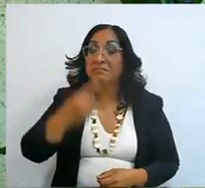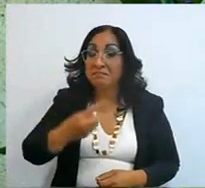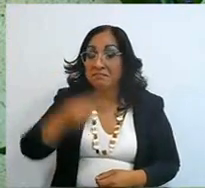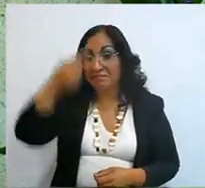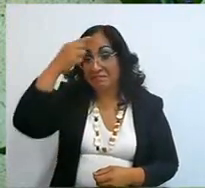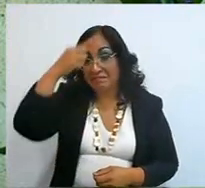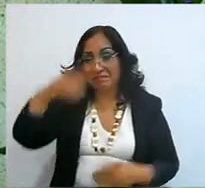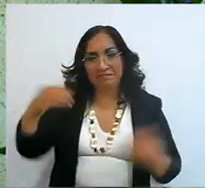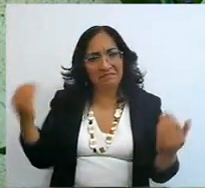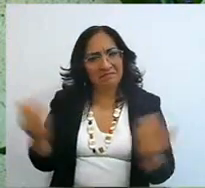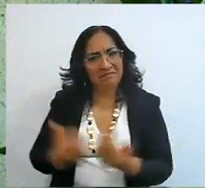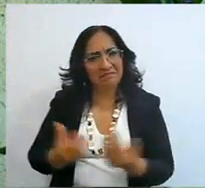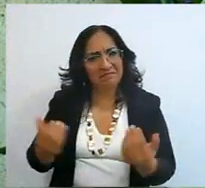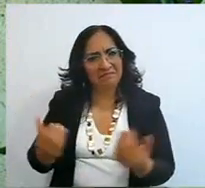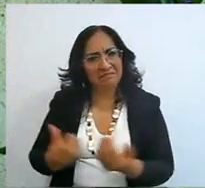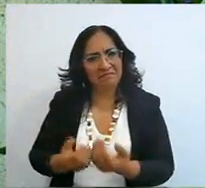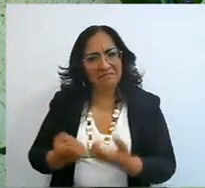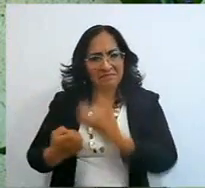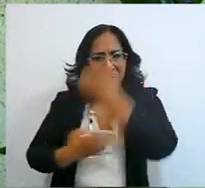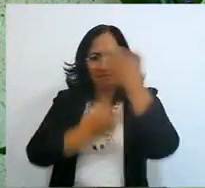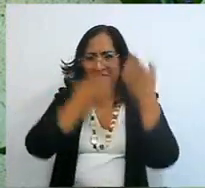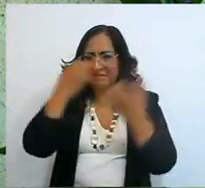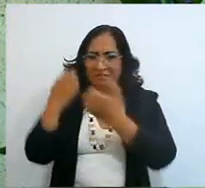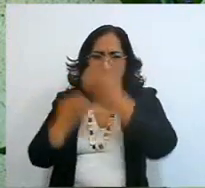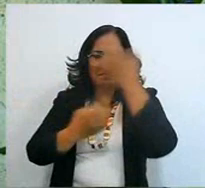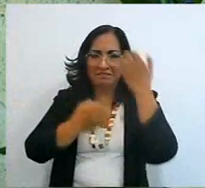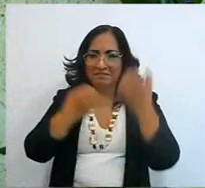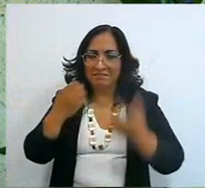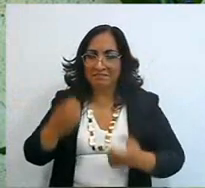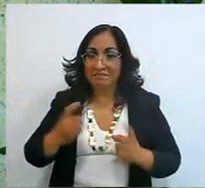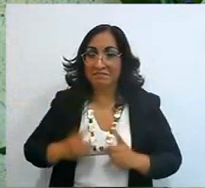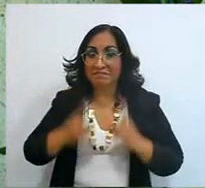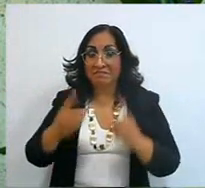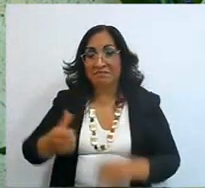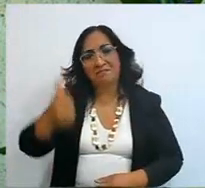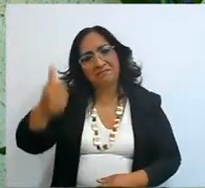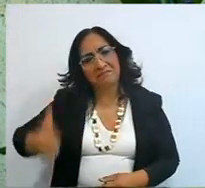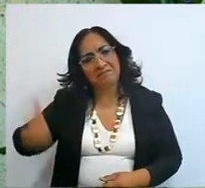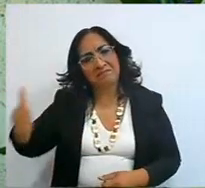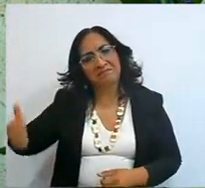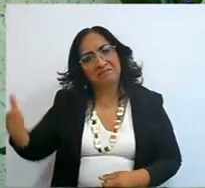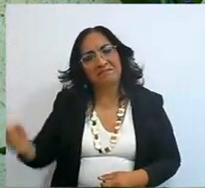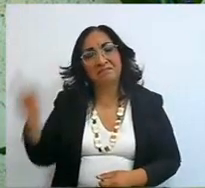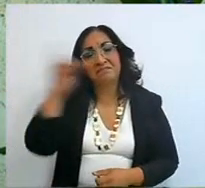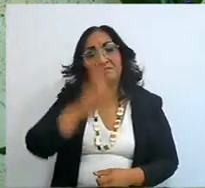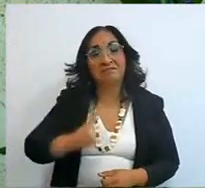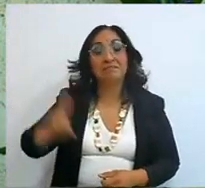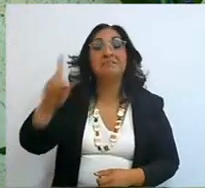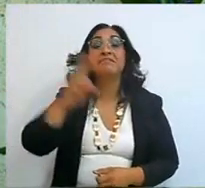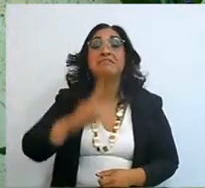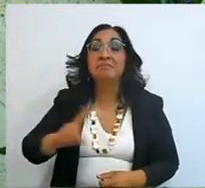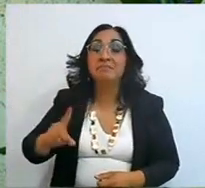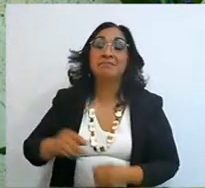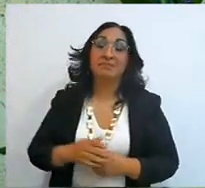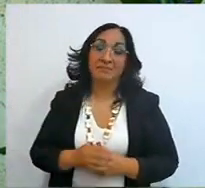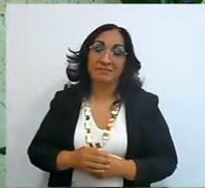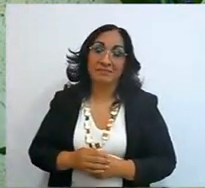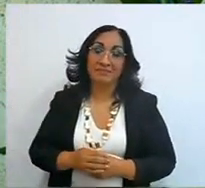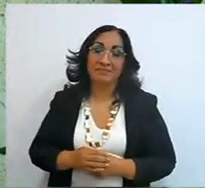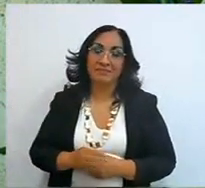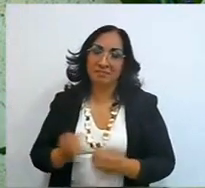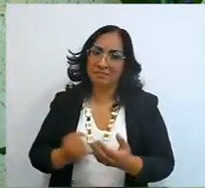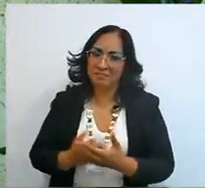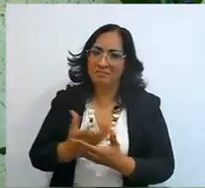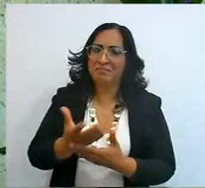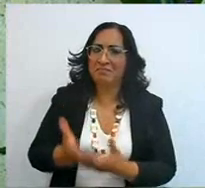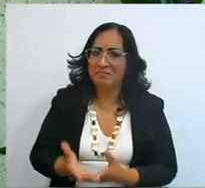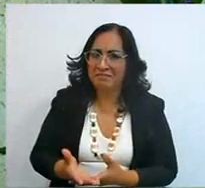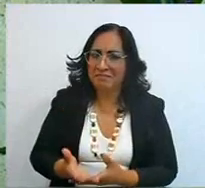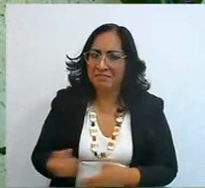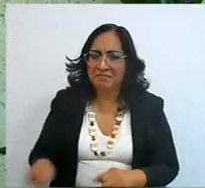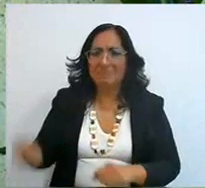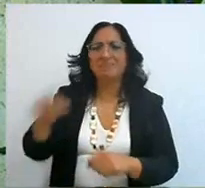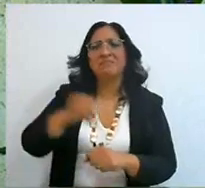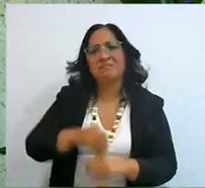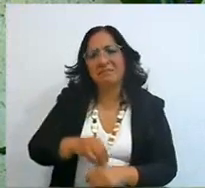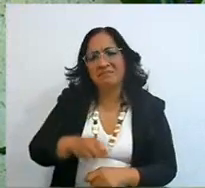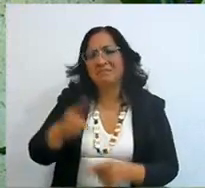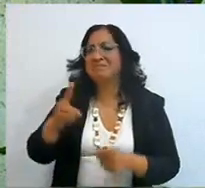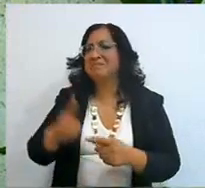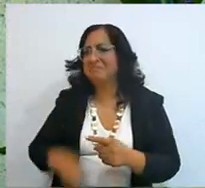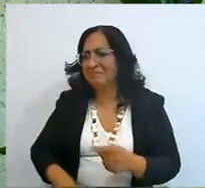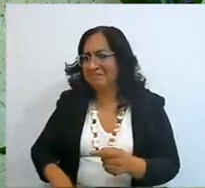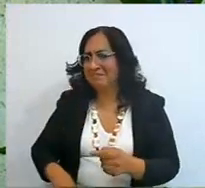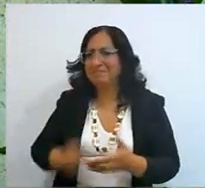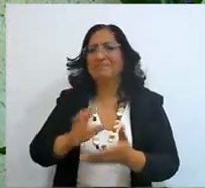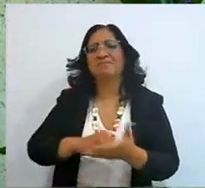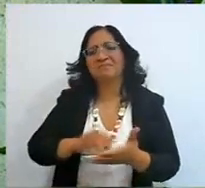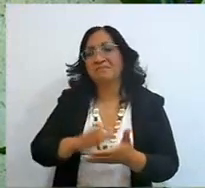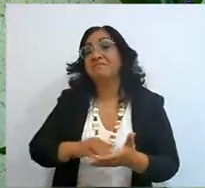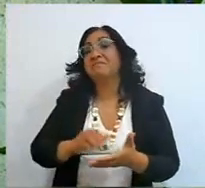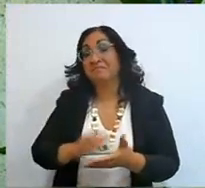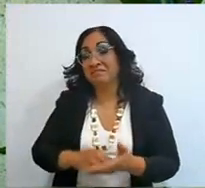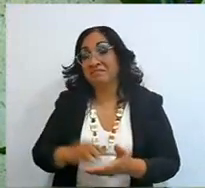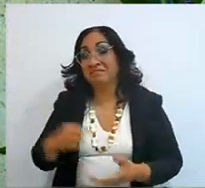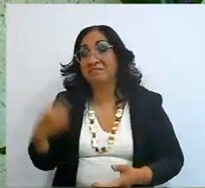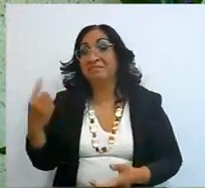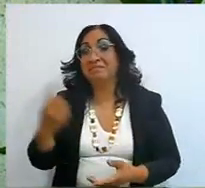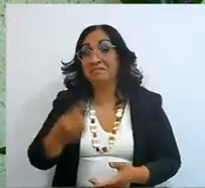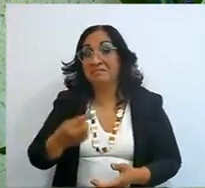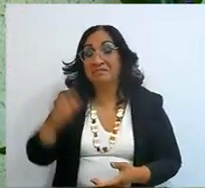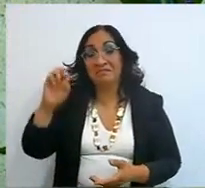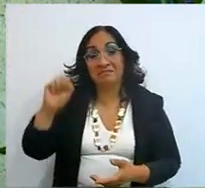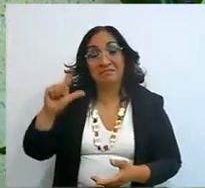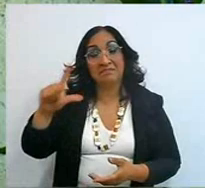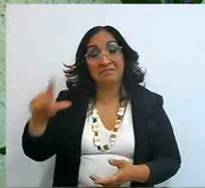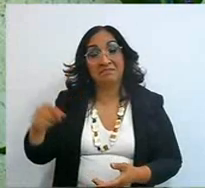the study that I give every Sunday, we take it out, change, put, remove, and investigate, she is my eyes,